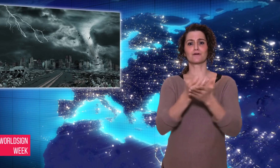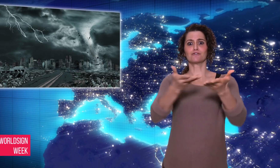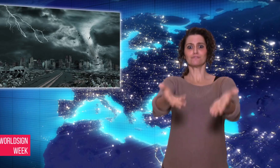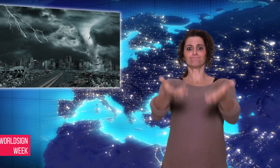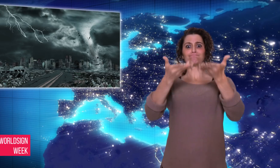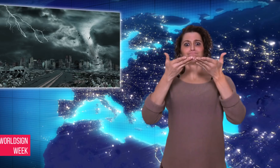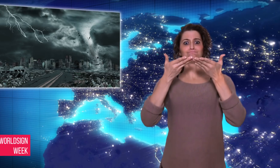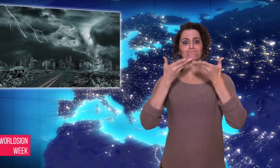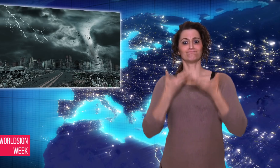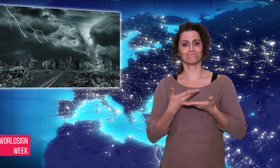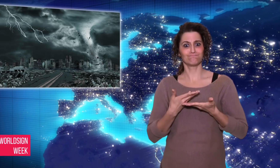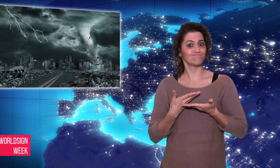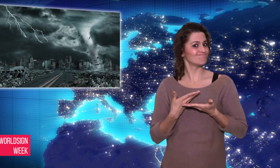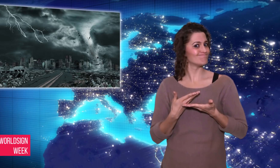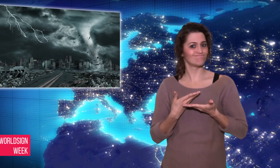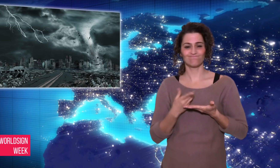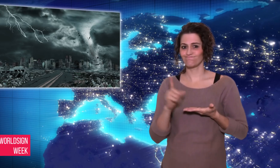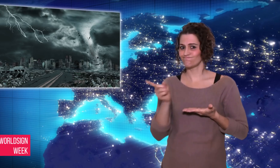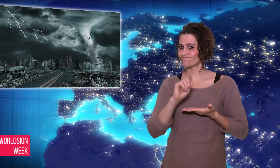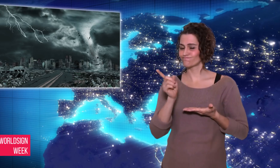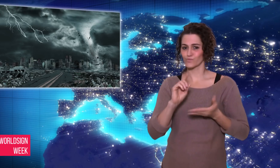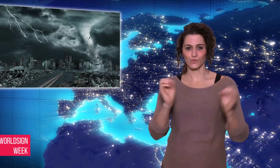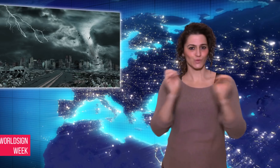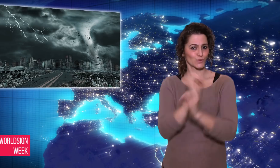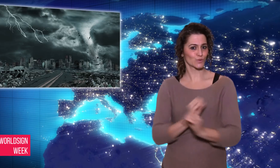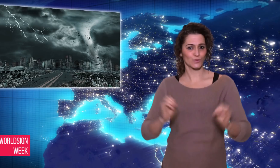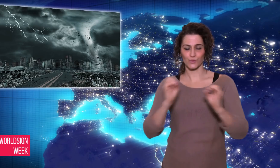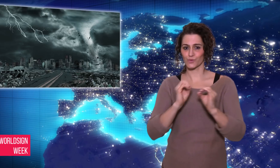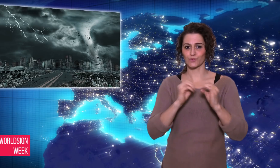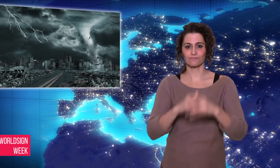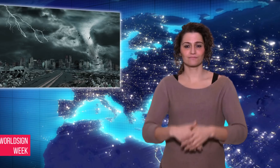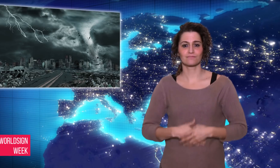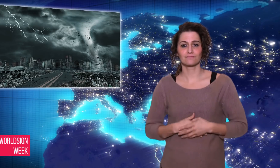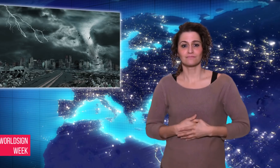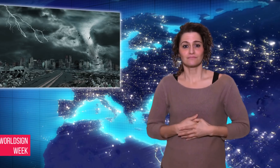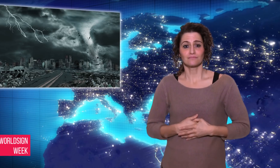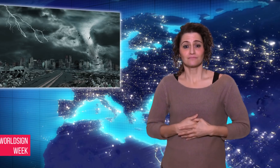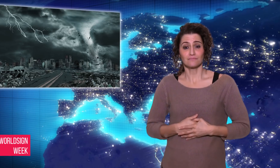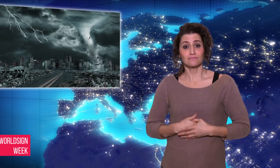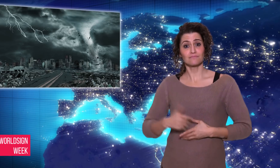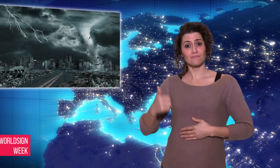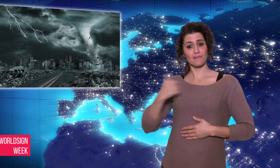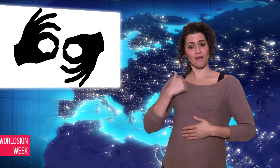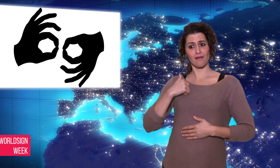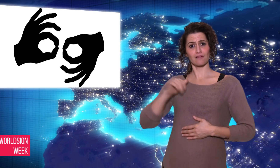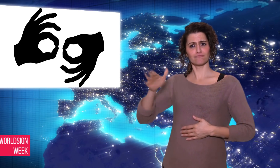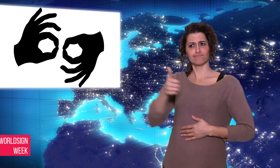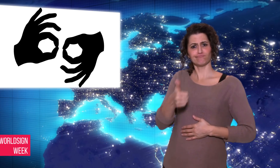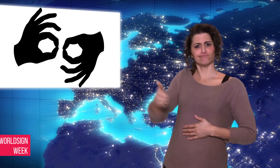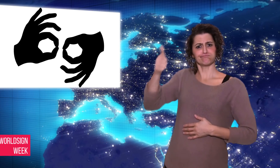communicate with them for